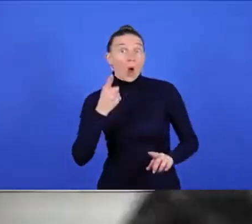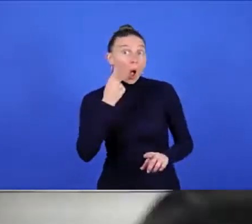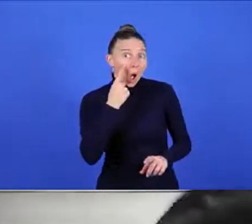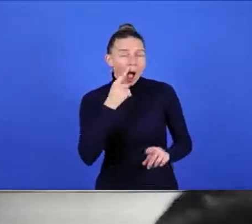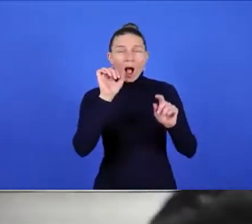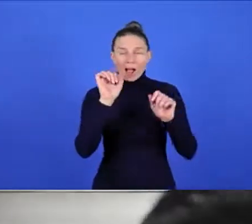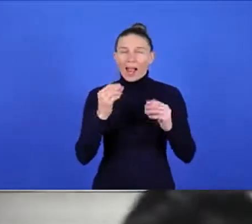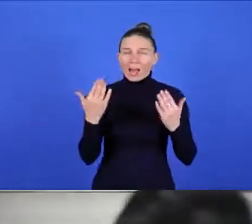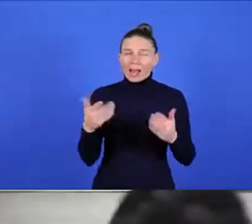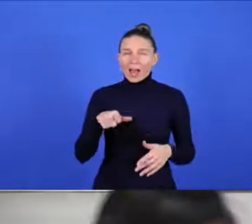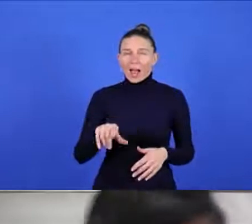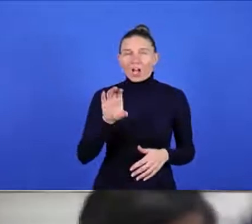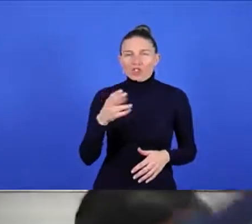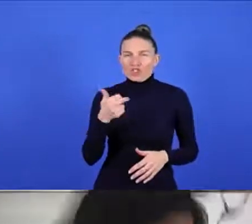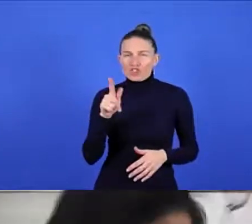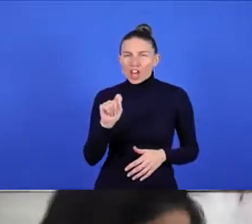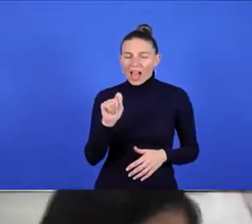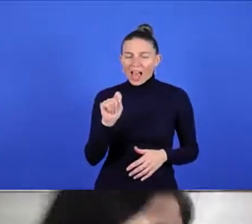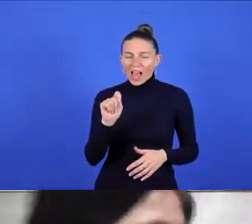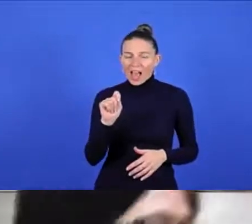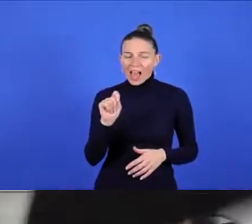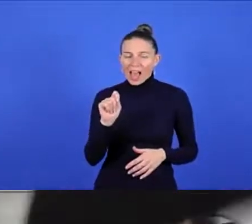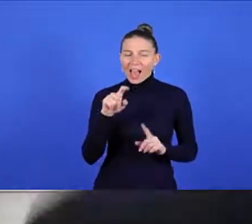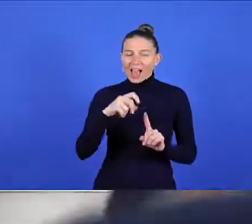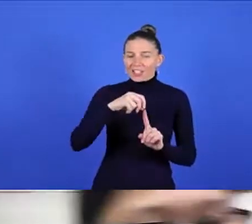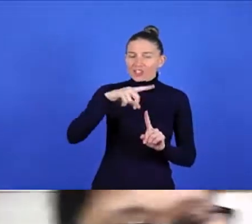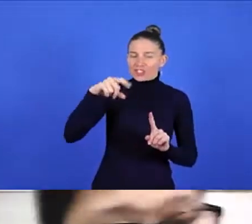. So everyone want to try it, you are